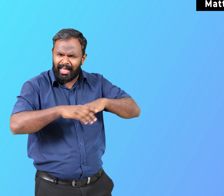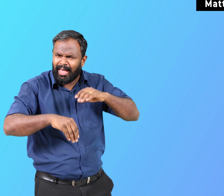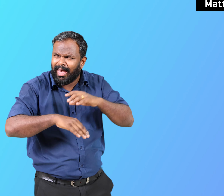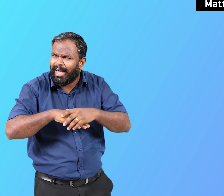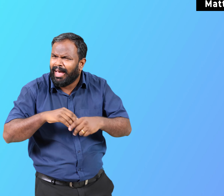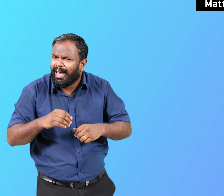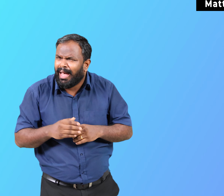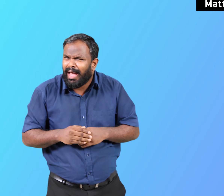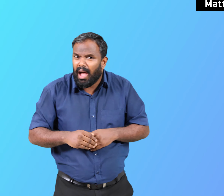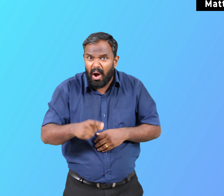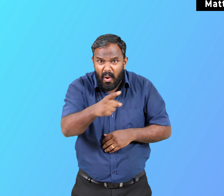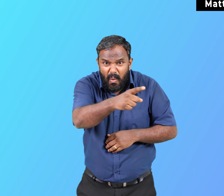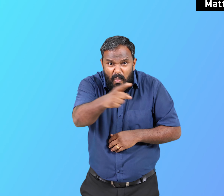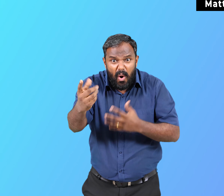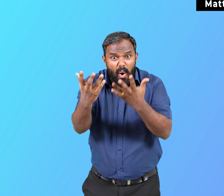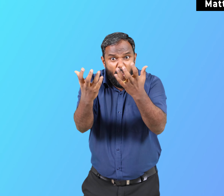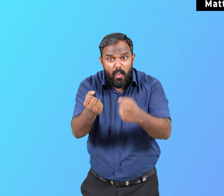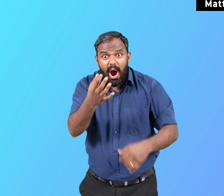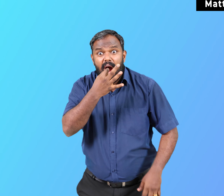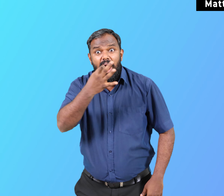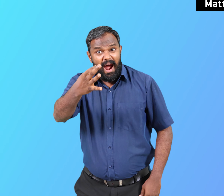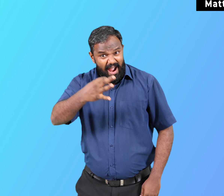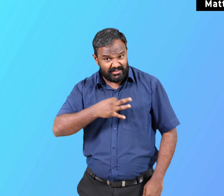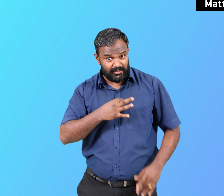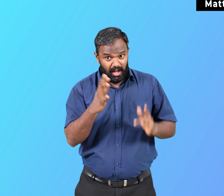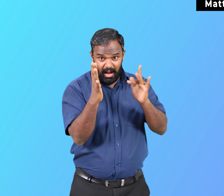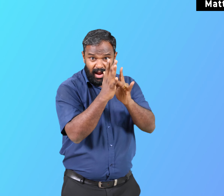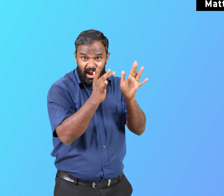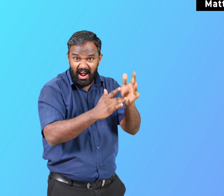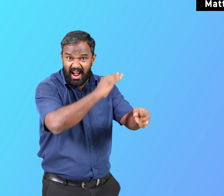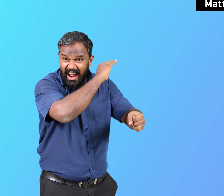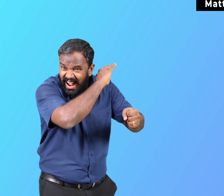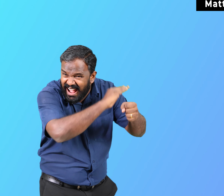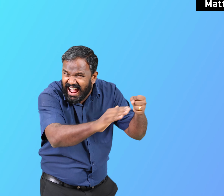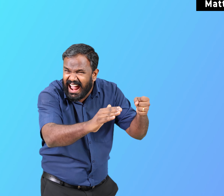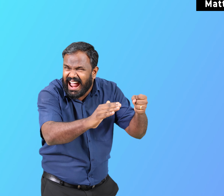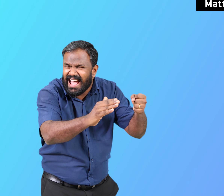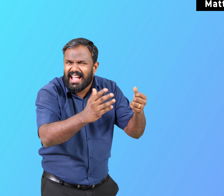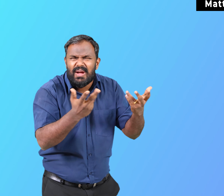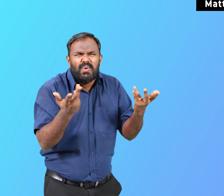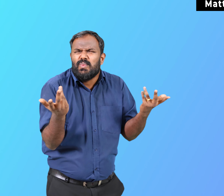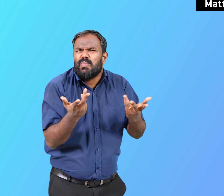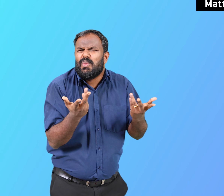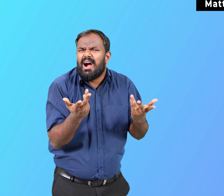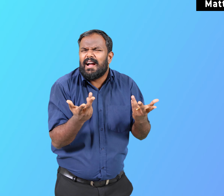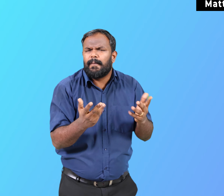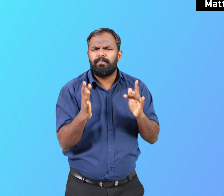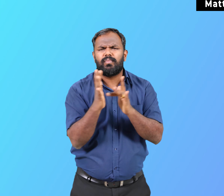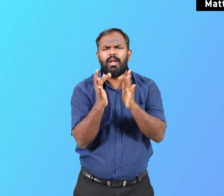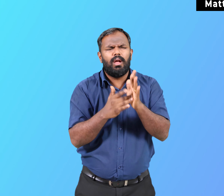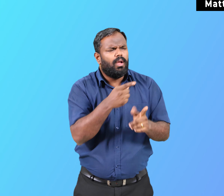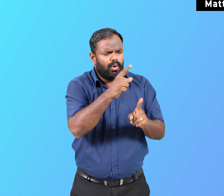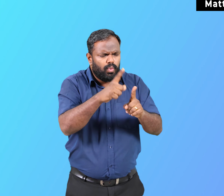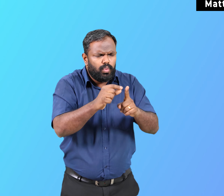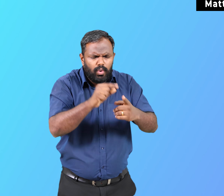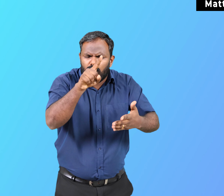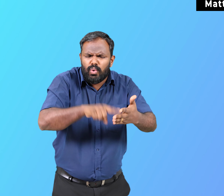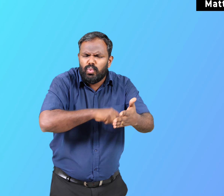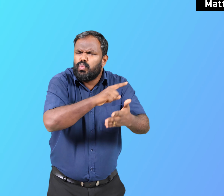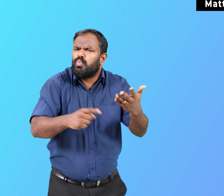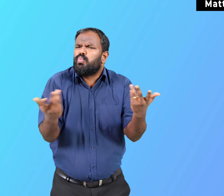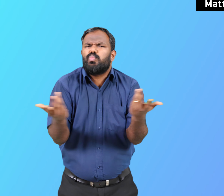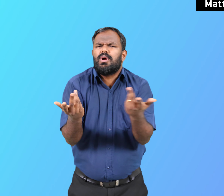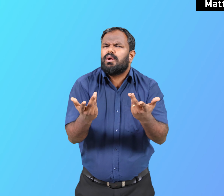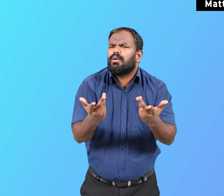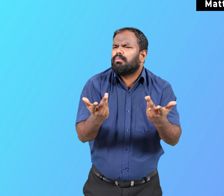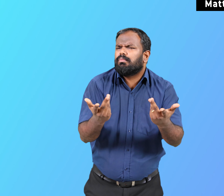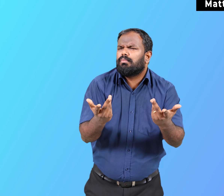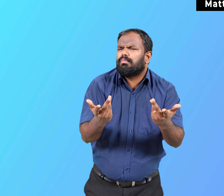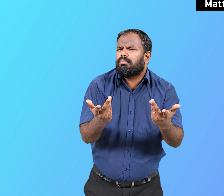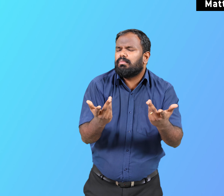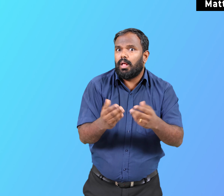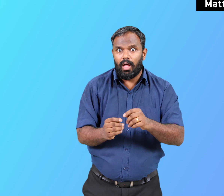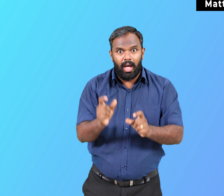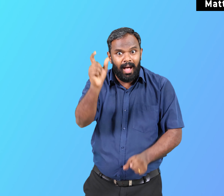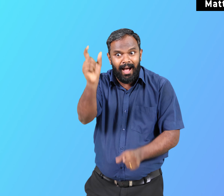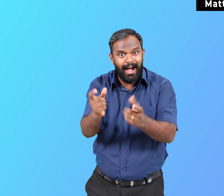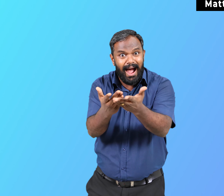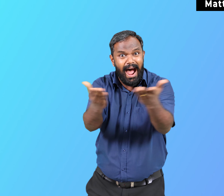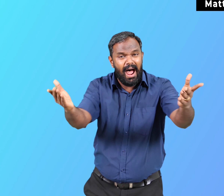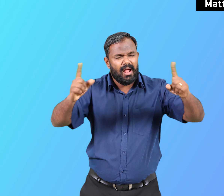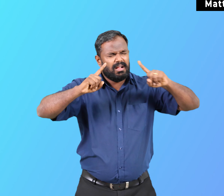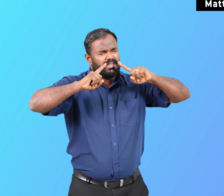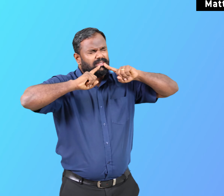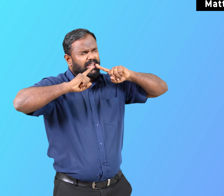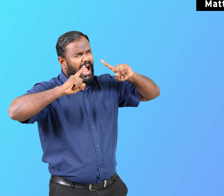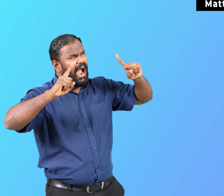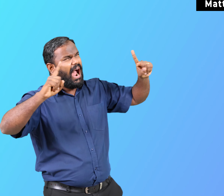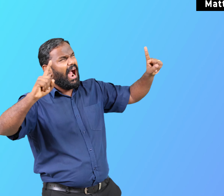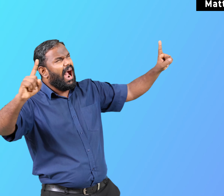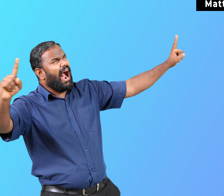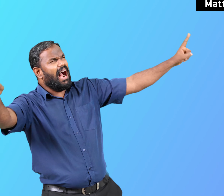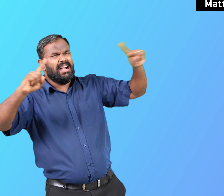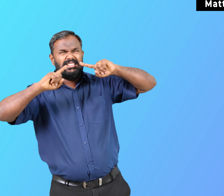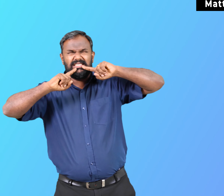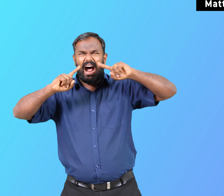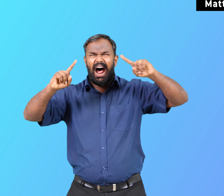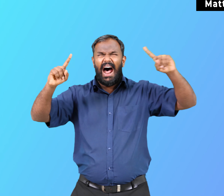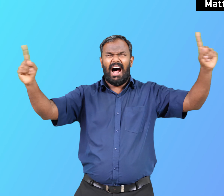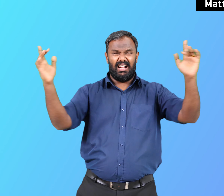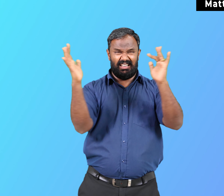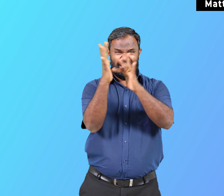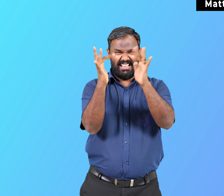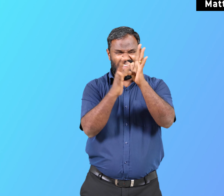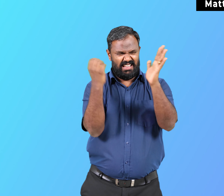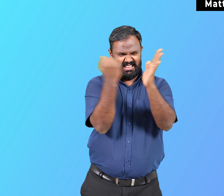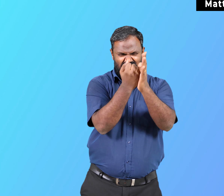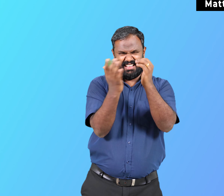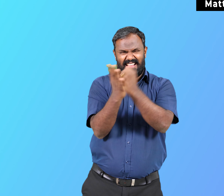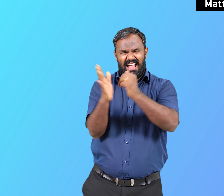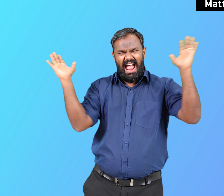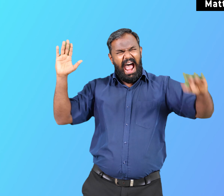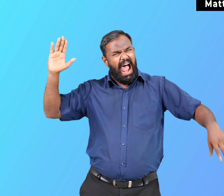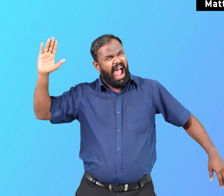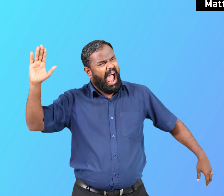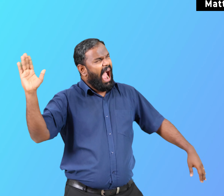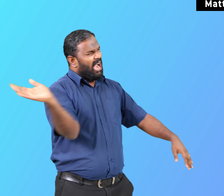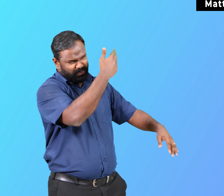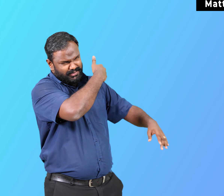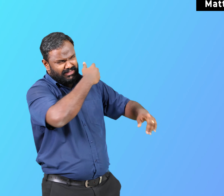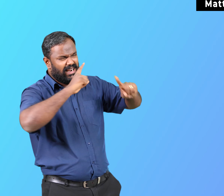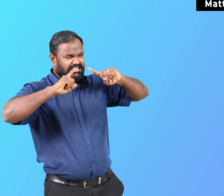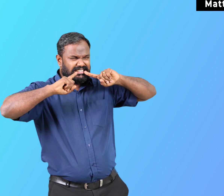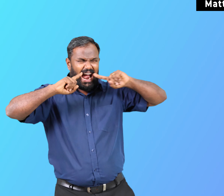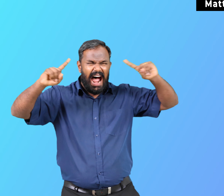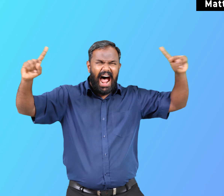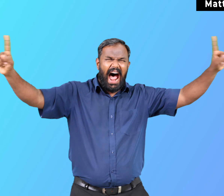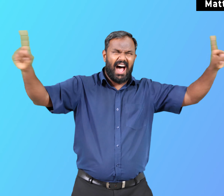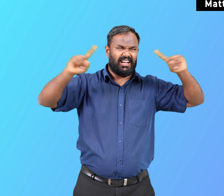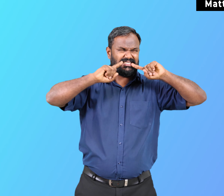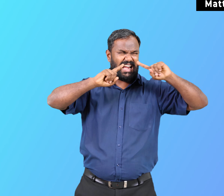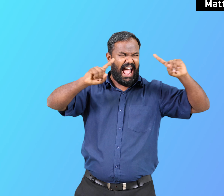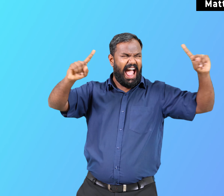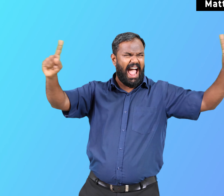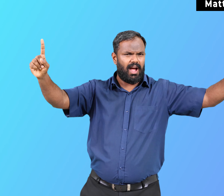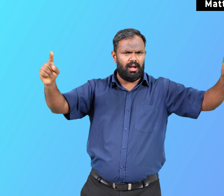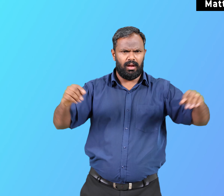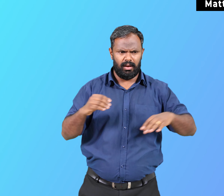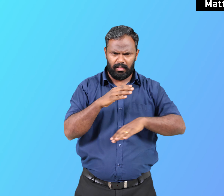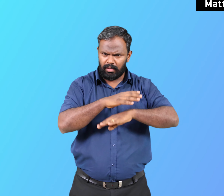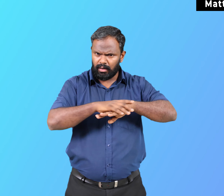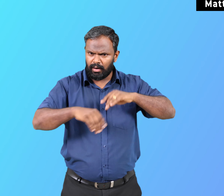Pilate asked, “Why do you want me to kill him? What wrong has he done?” But they shouted louder, “Kill him on a cross!”